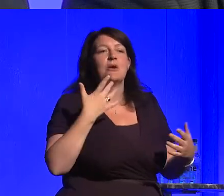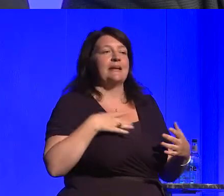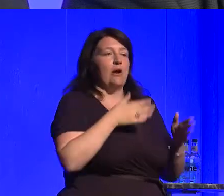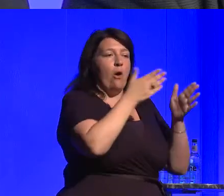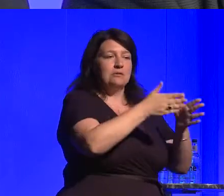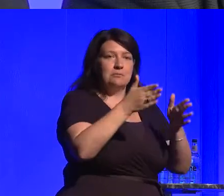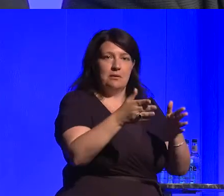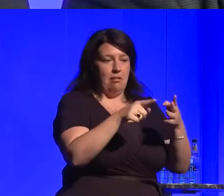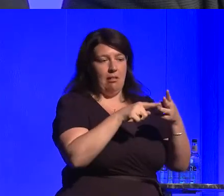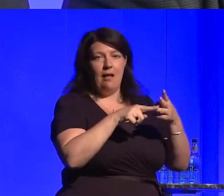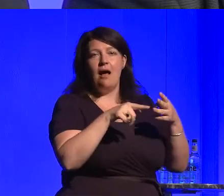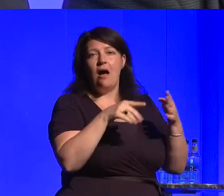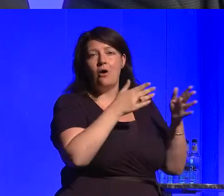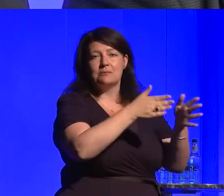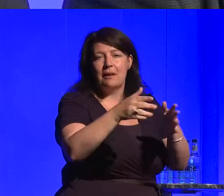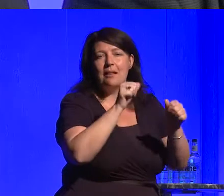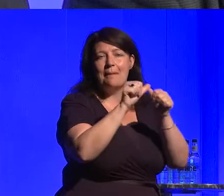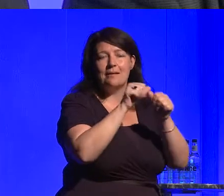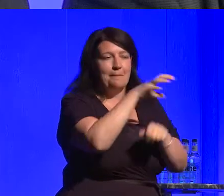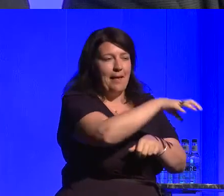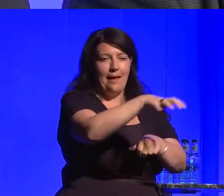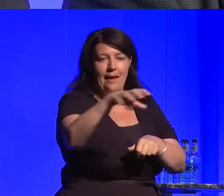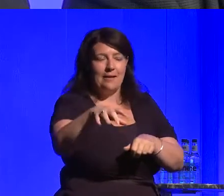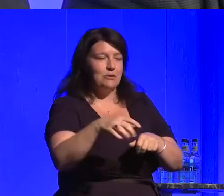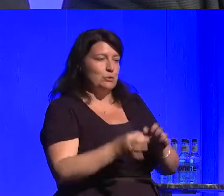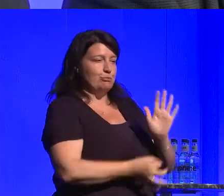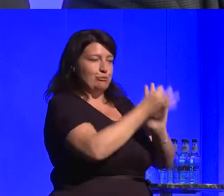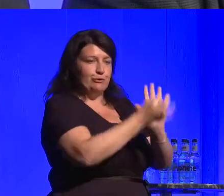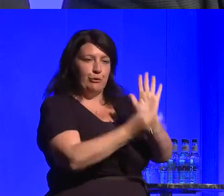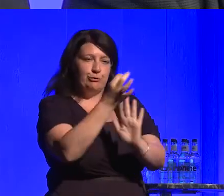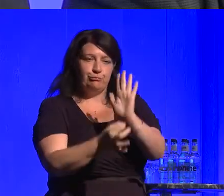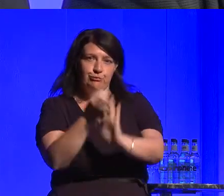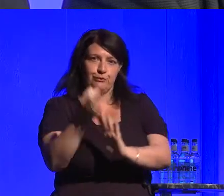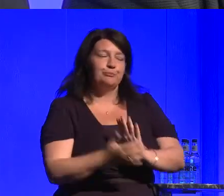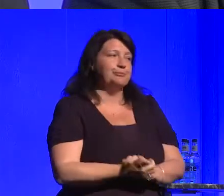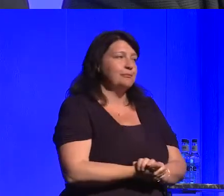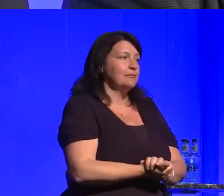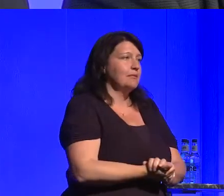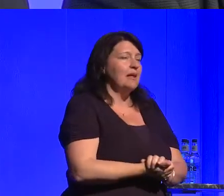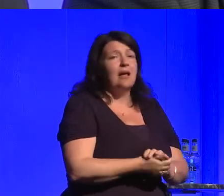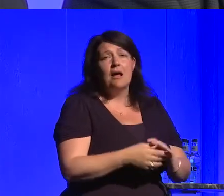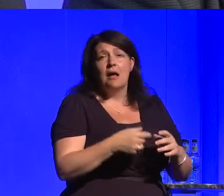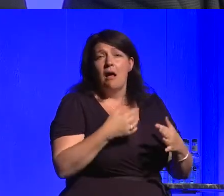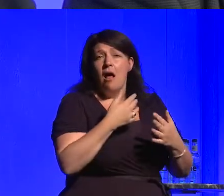Somebody made the point that we talk a lot about people preferring to die at home.